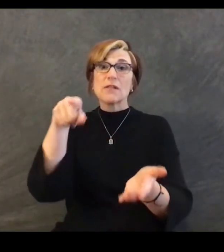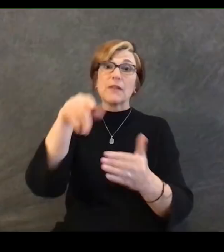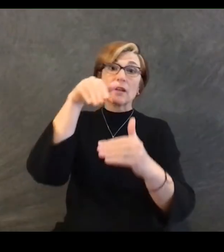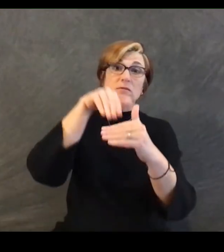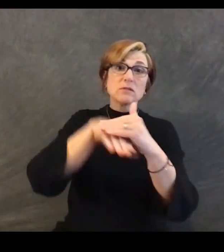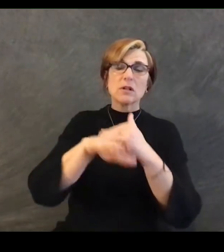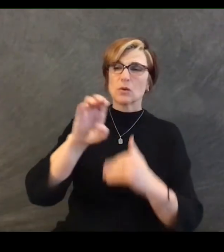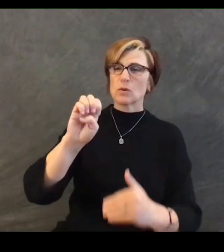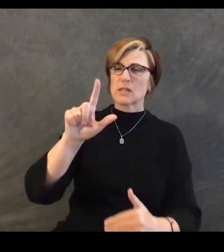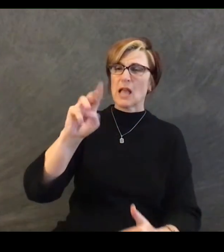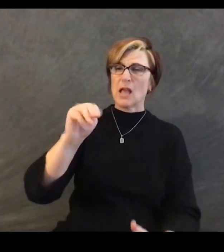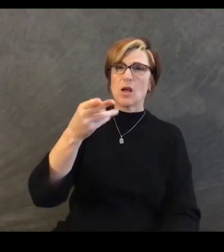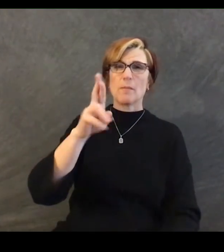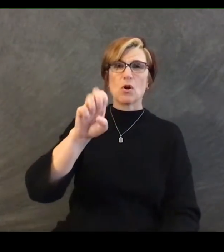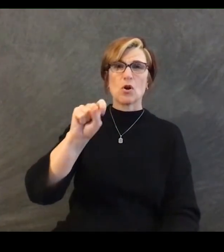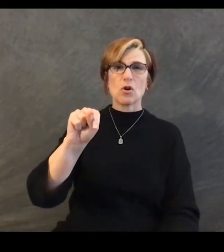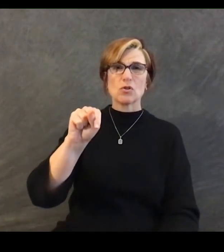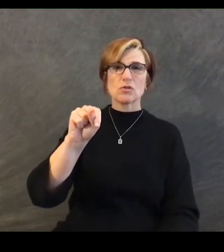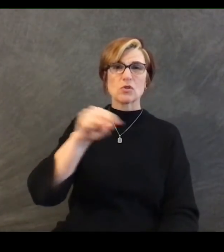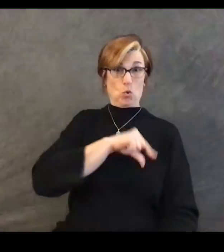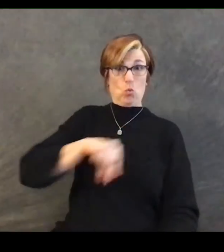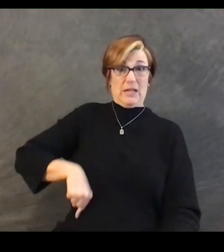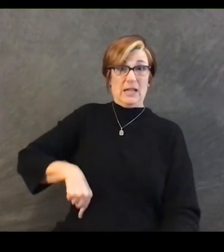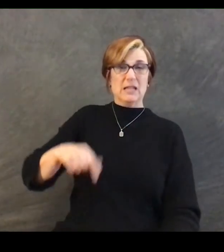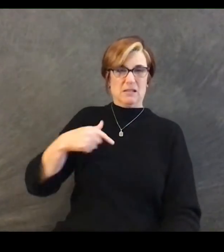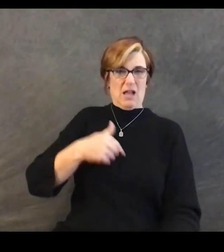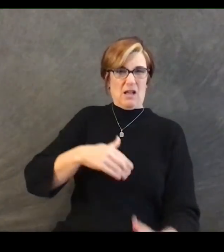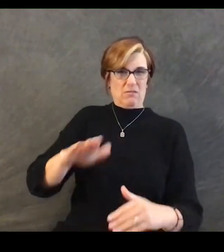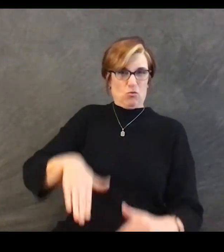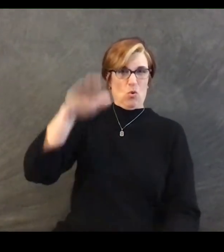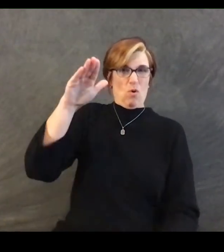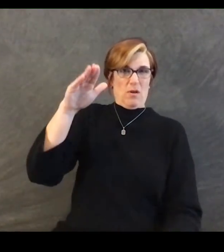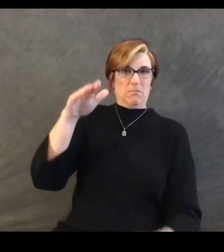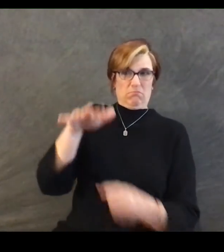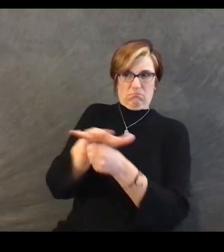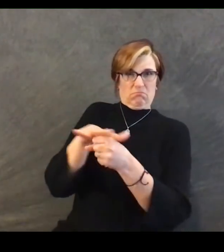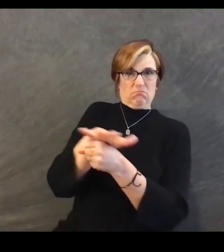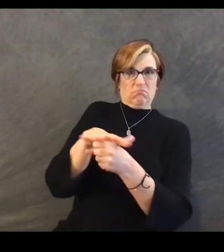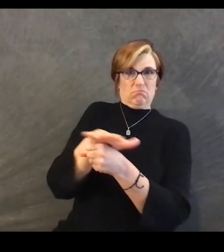I know Elam her as Queens as I grew up right next to it I know the hospital